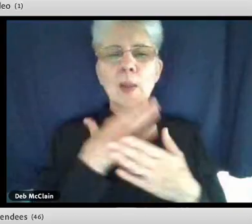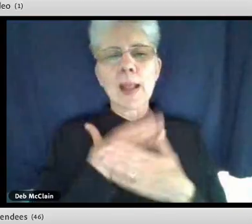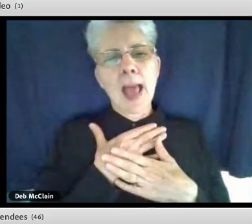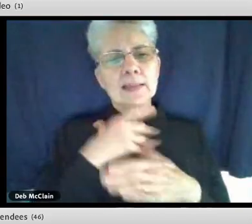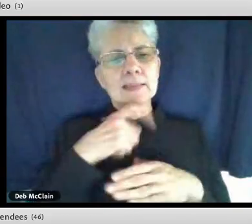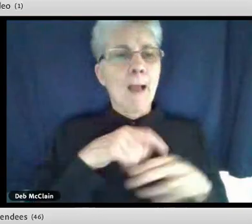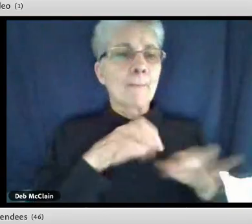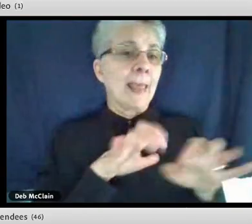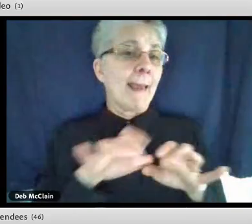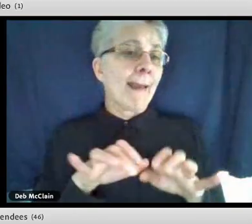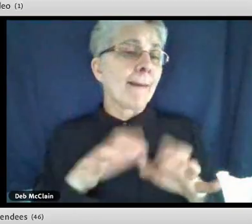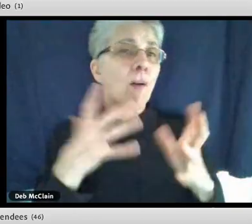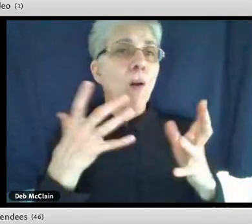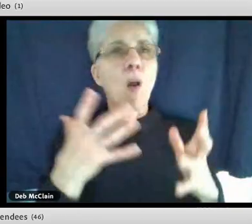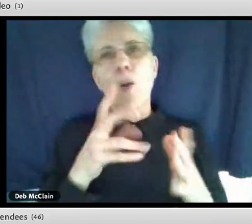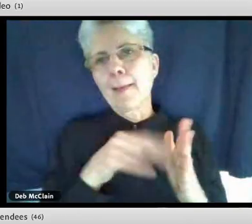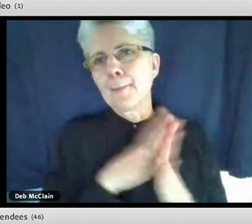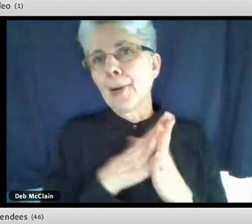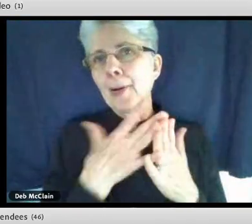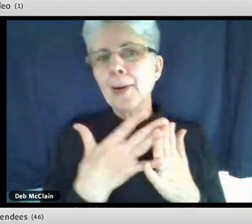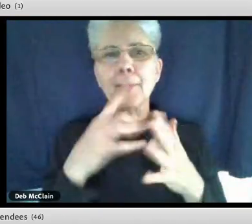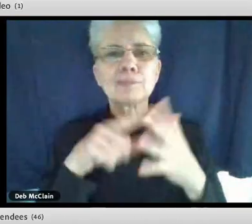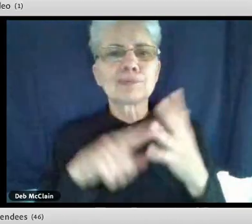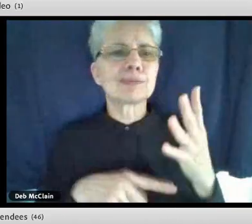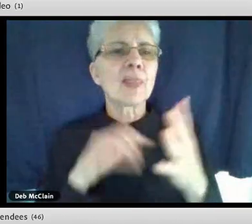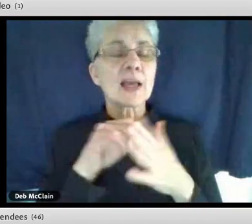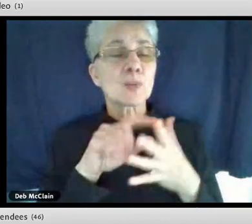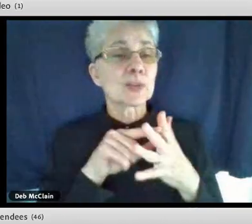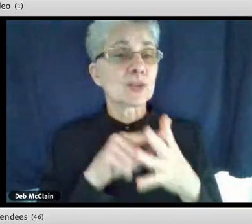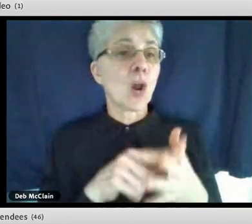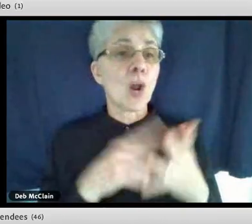right, is, you know, fall in love with reading again. I don't get to read enough.